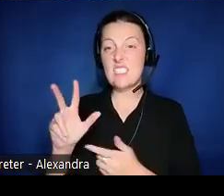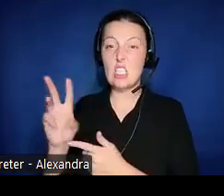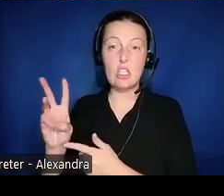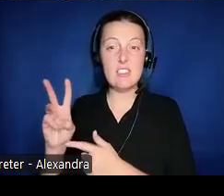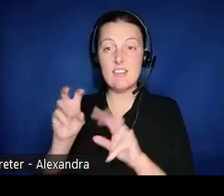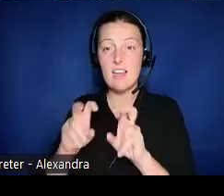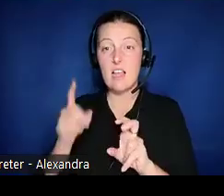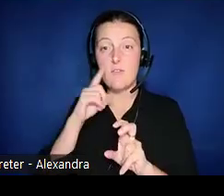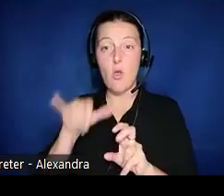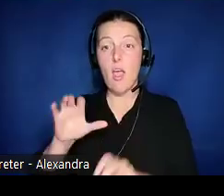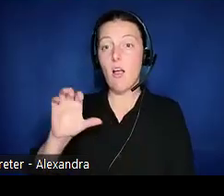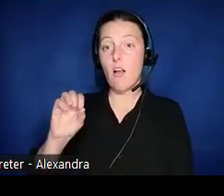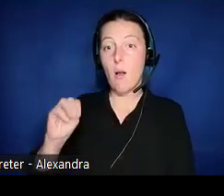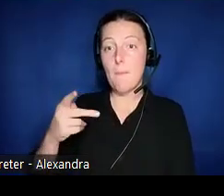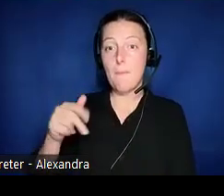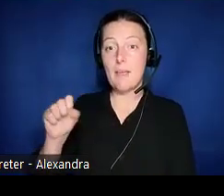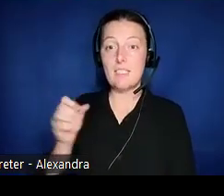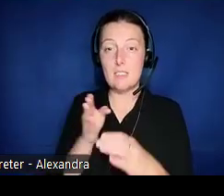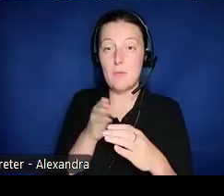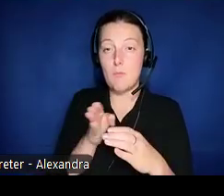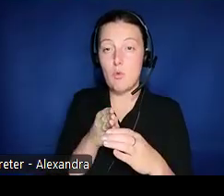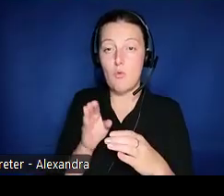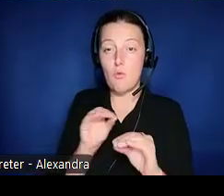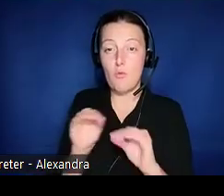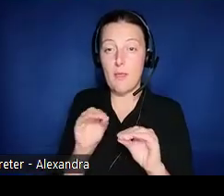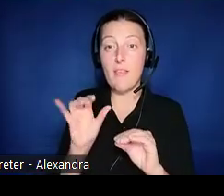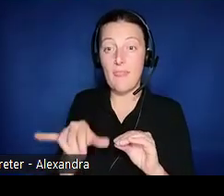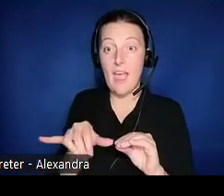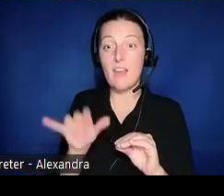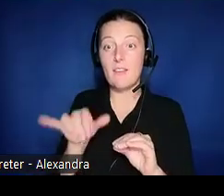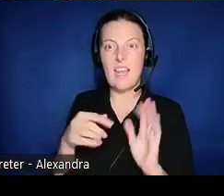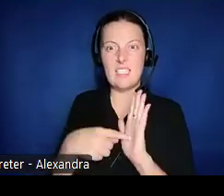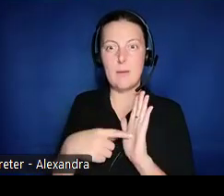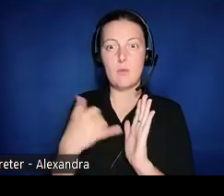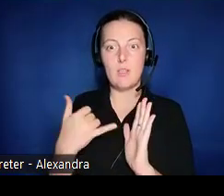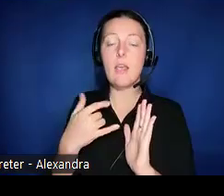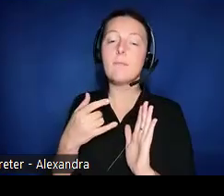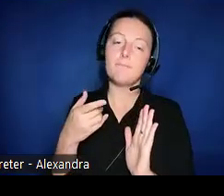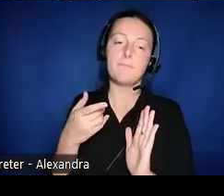that we have that looks like what you and I would regard as data analysis. Um, so we don't totally